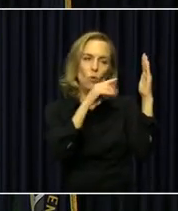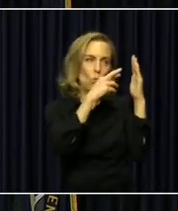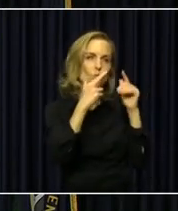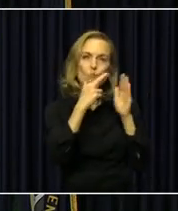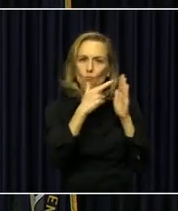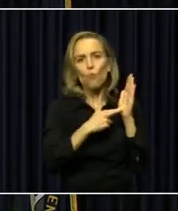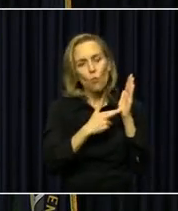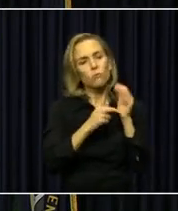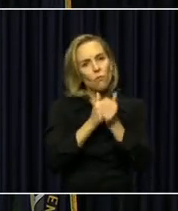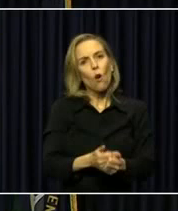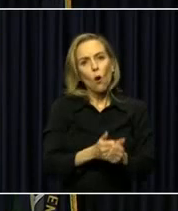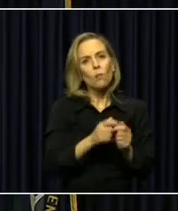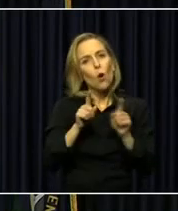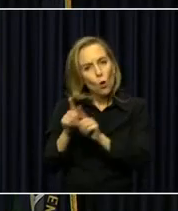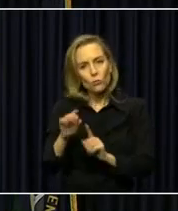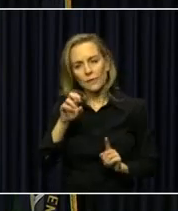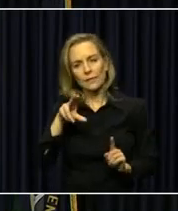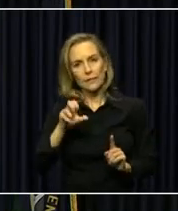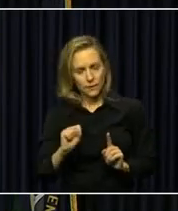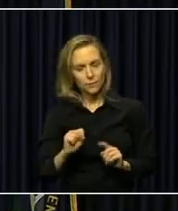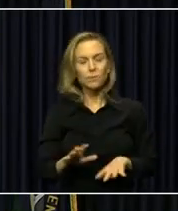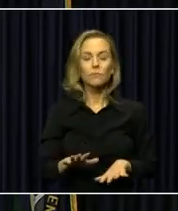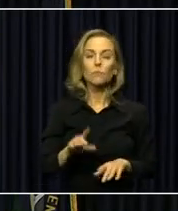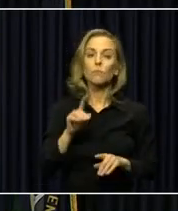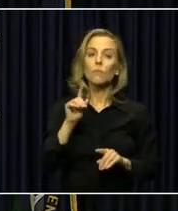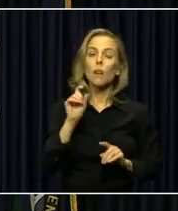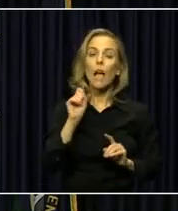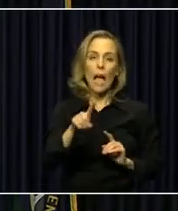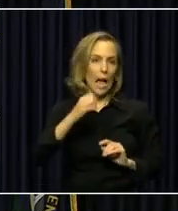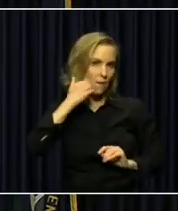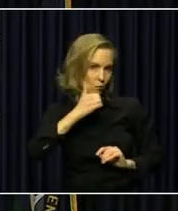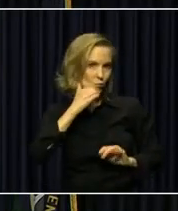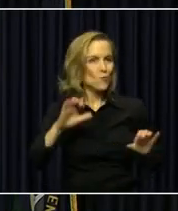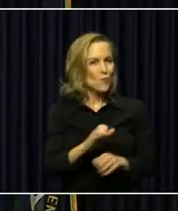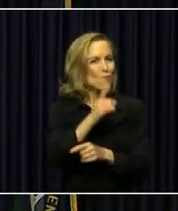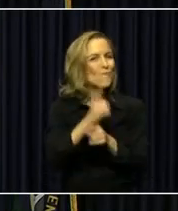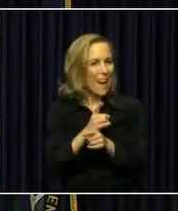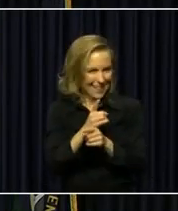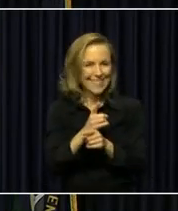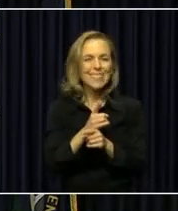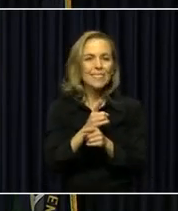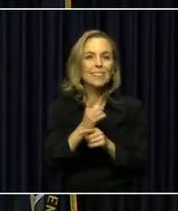CHALK ART THAT WE SEE BUT THE POSITIVE MESSAGES THAT PEOPLE